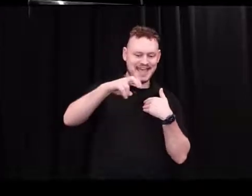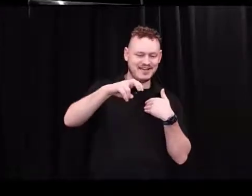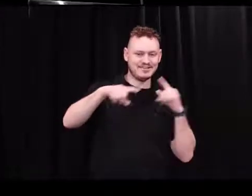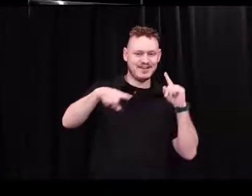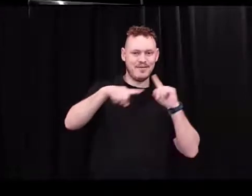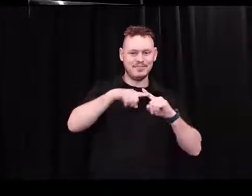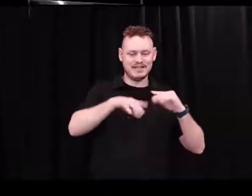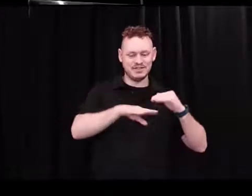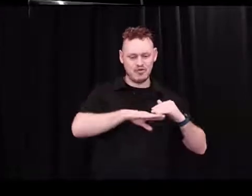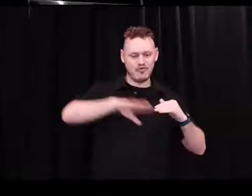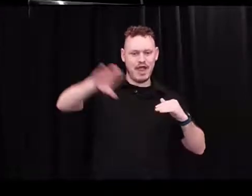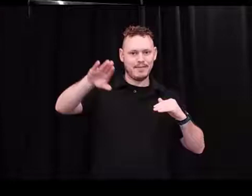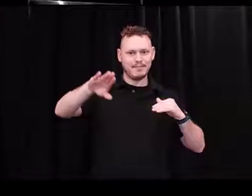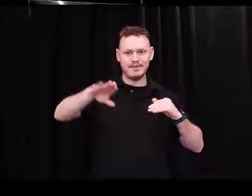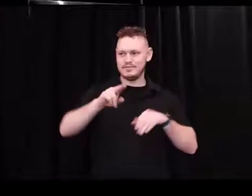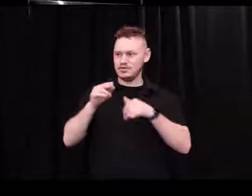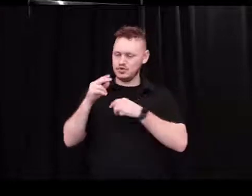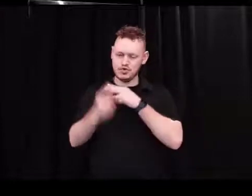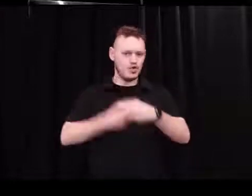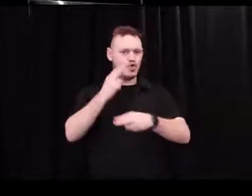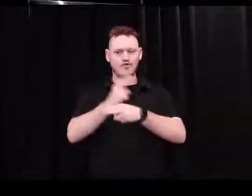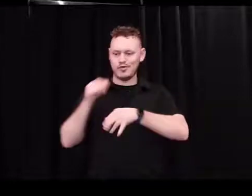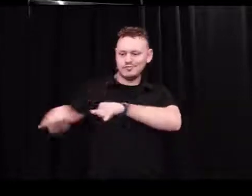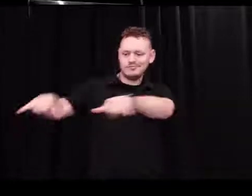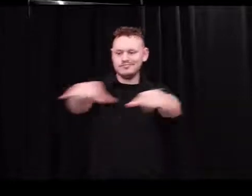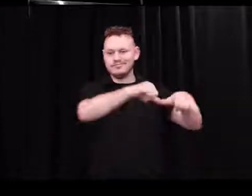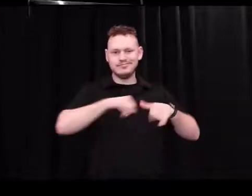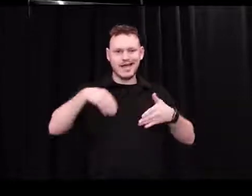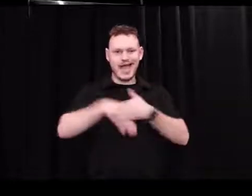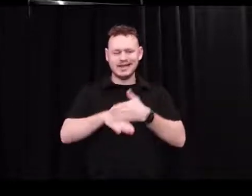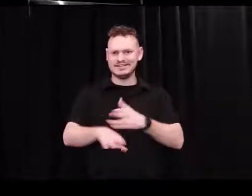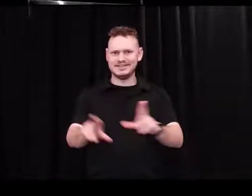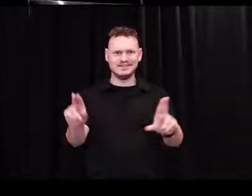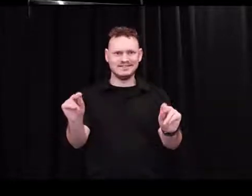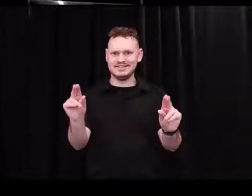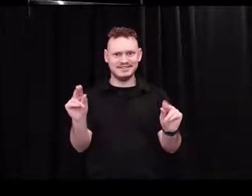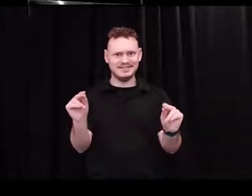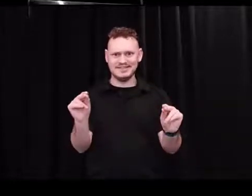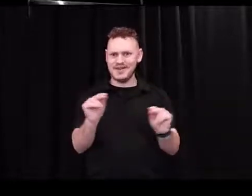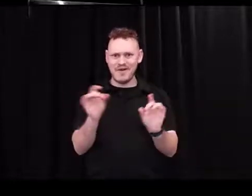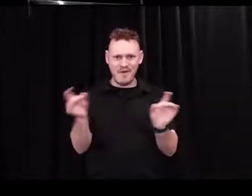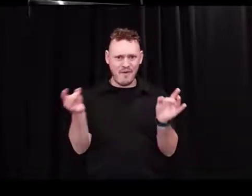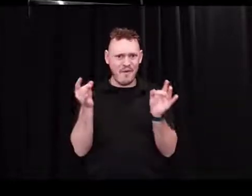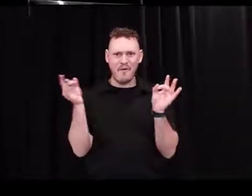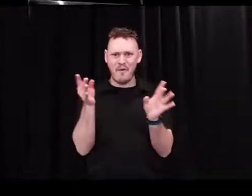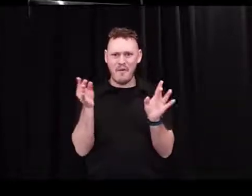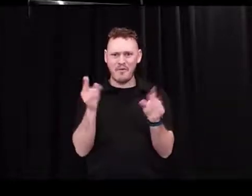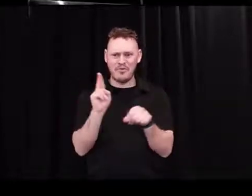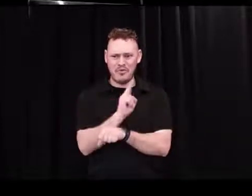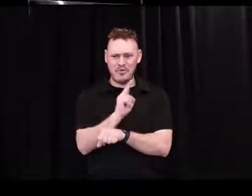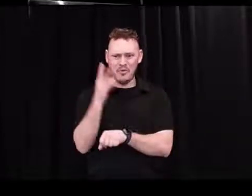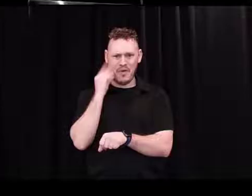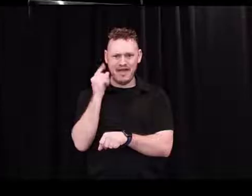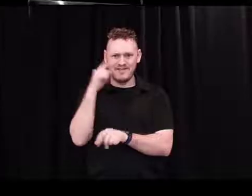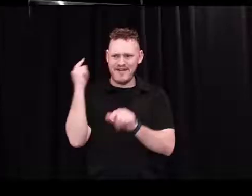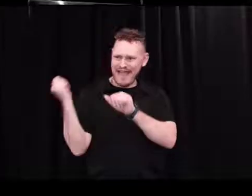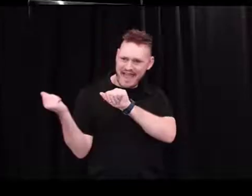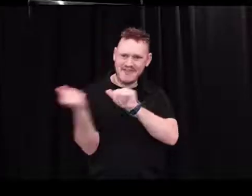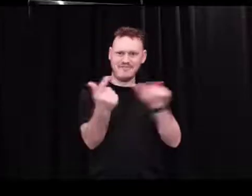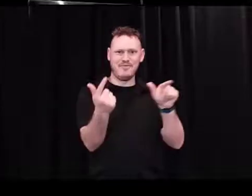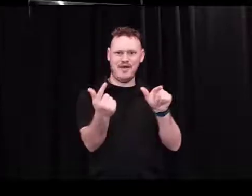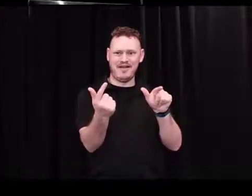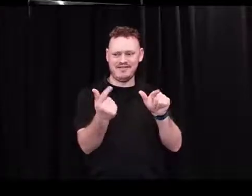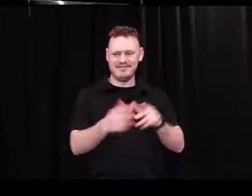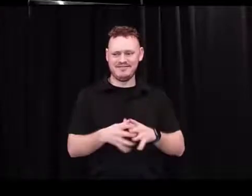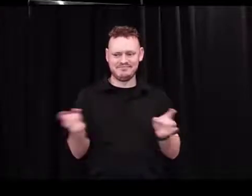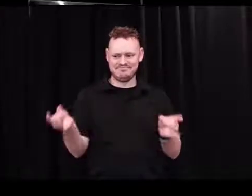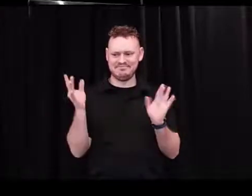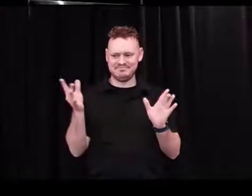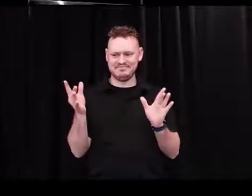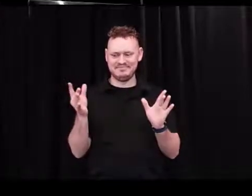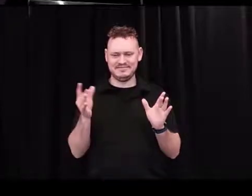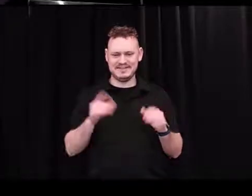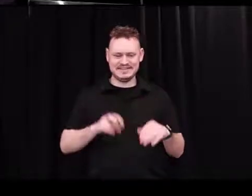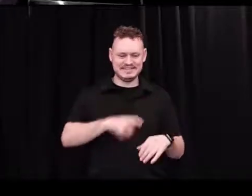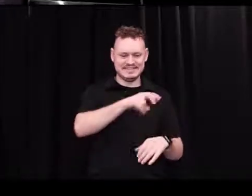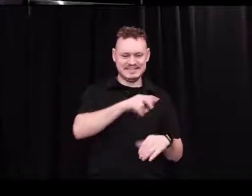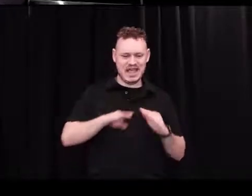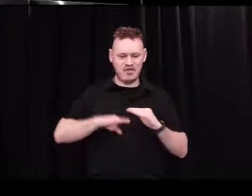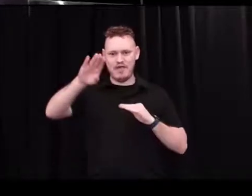this is universal access, No, it's not. It's a horrible UX for everyone, right? So so yeah